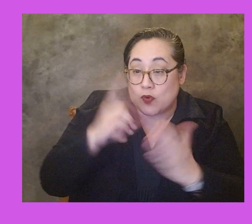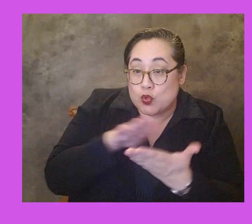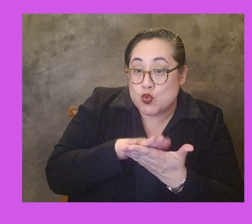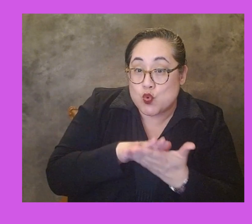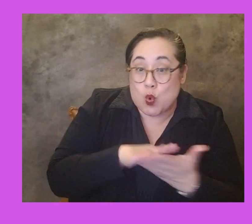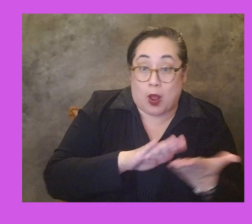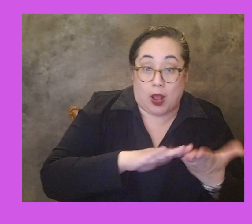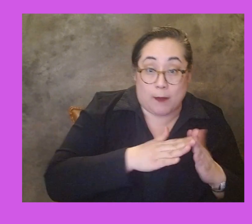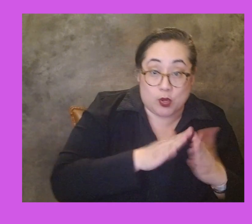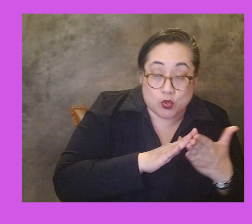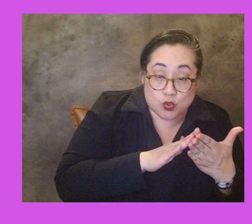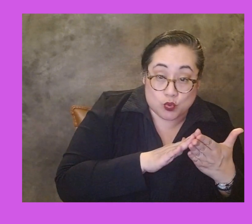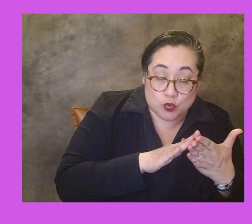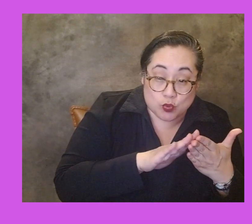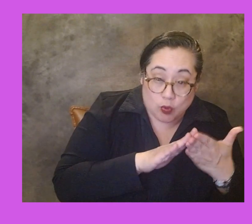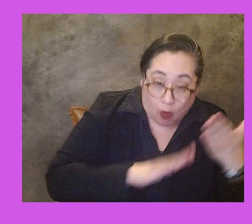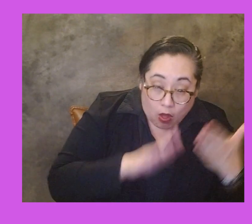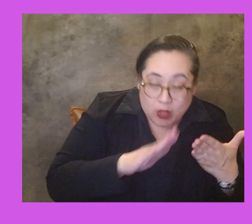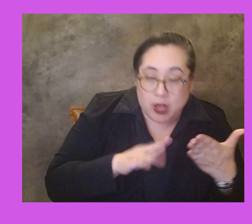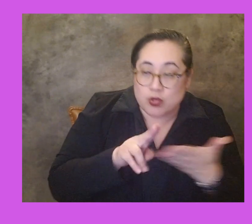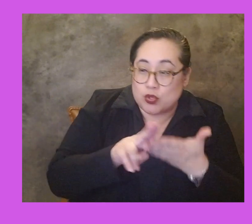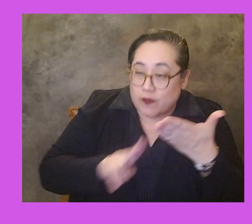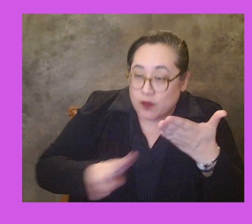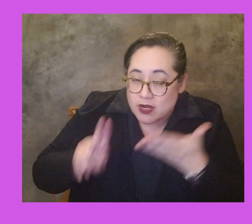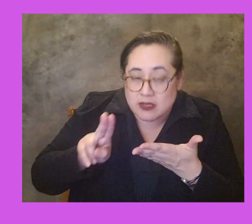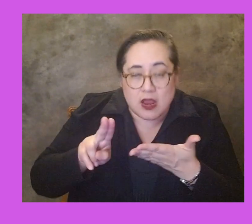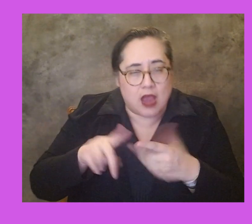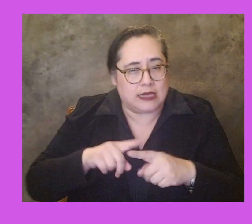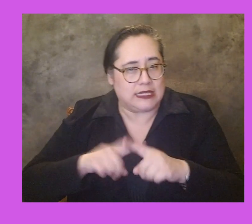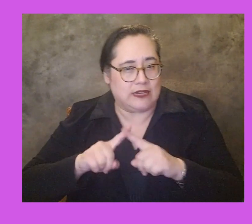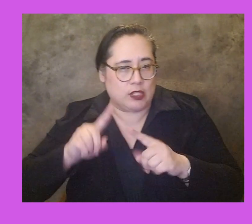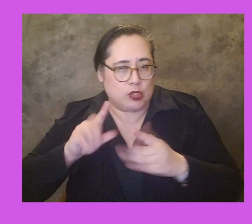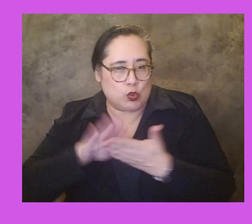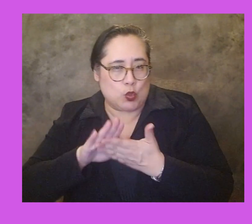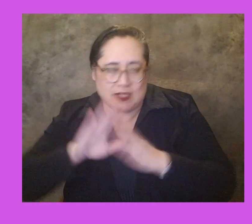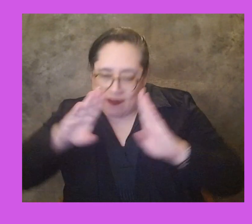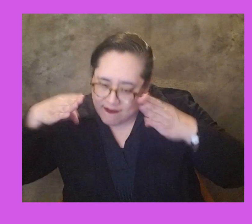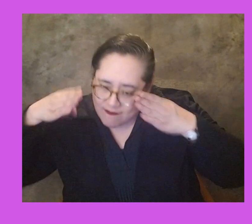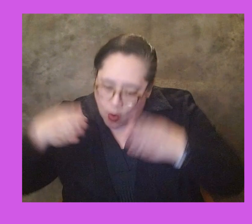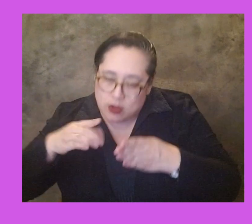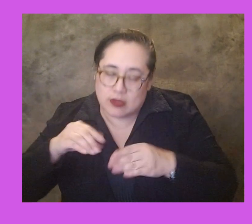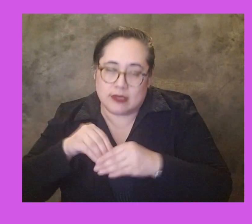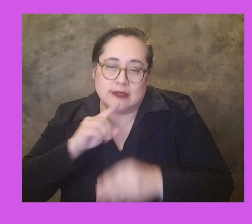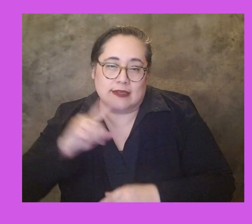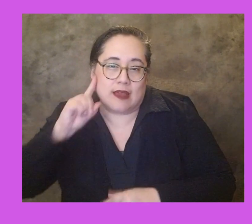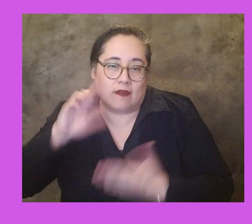your state, or even your country. You can look for schools and community colleges,